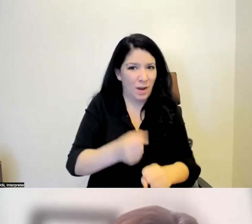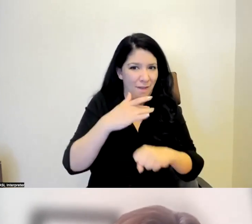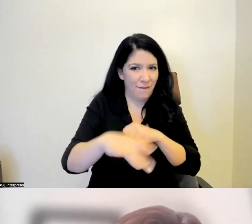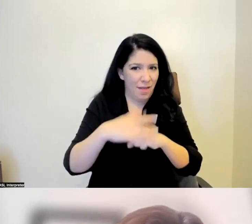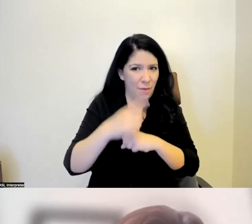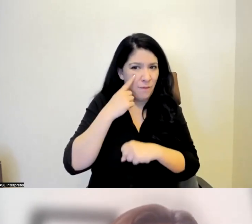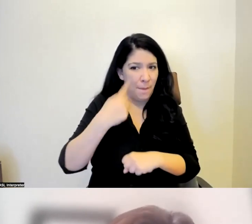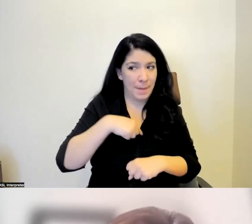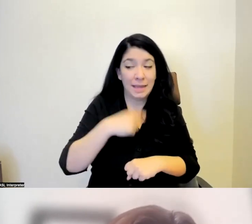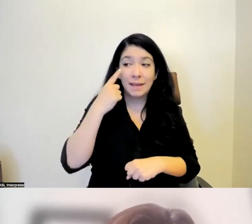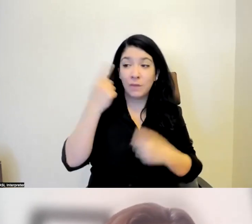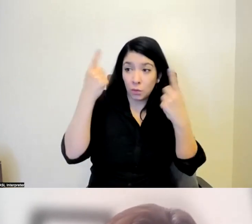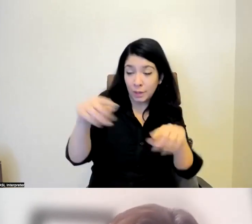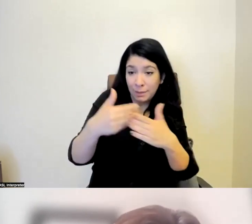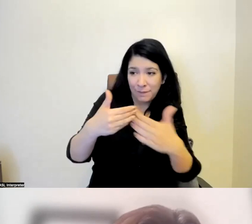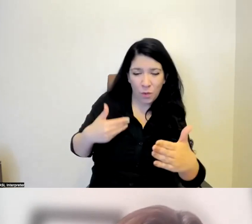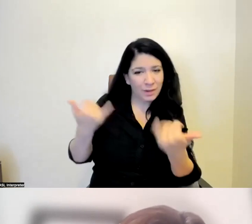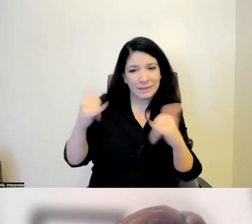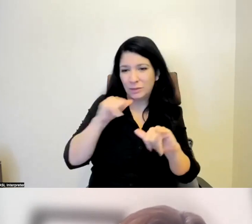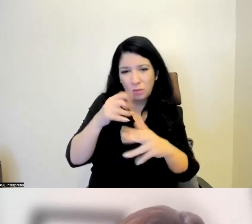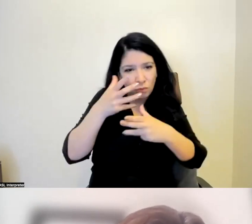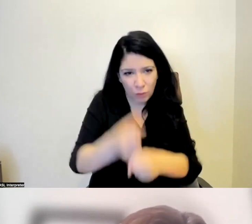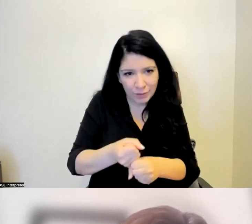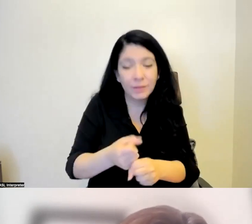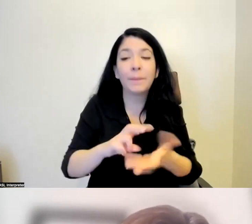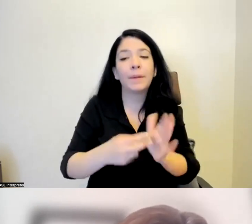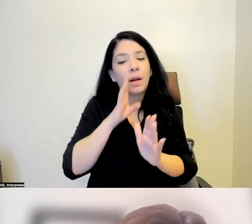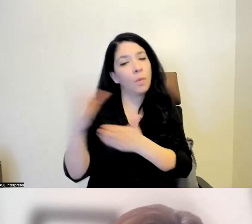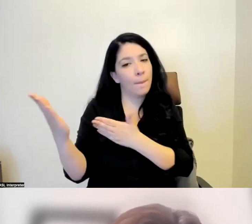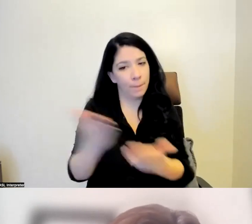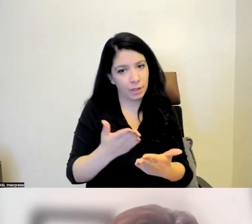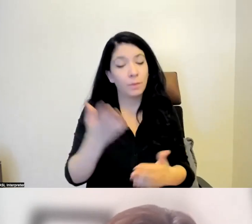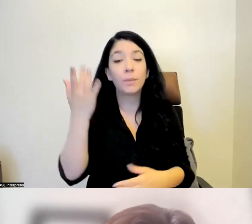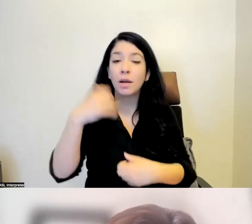agreed to it. So I like to bring it just to ensure that it's going to be available.